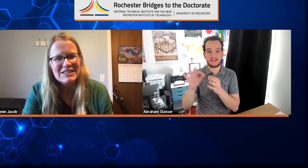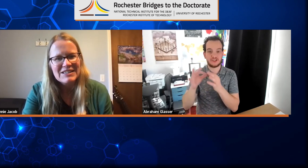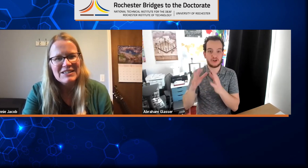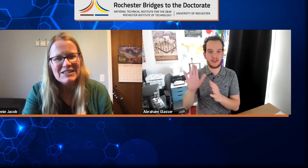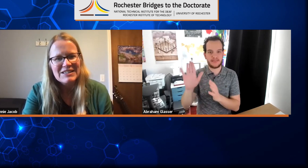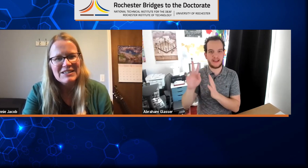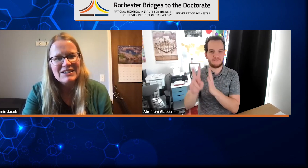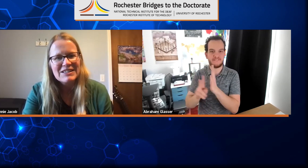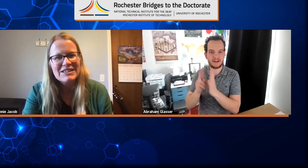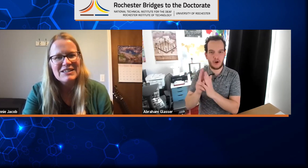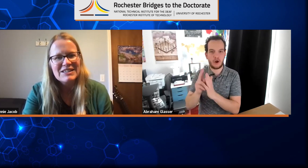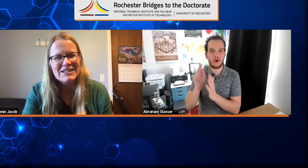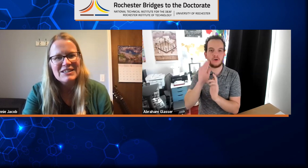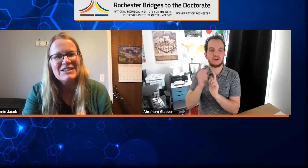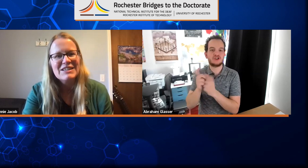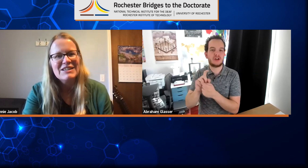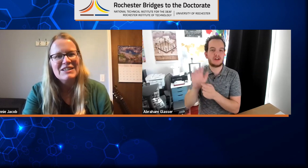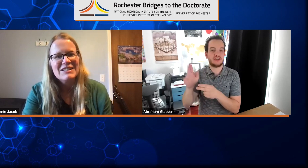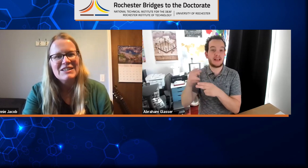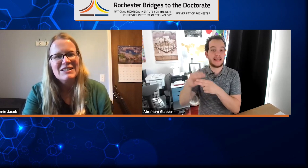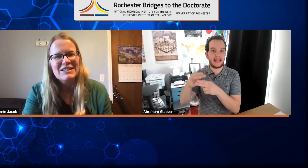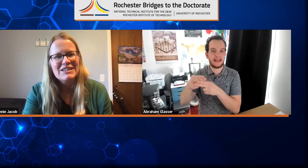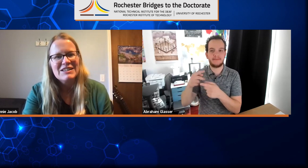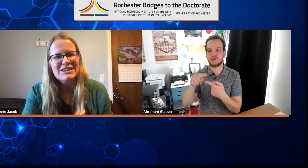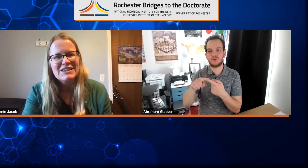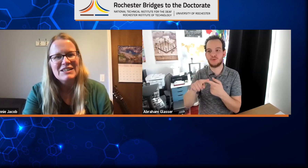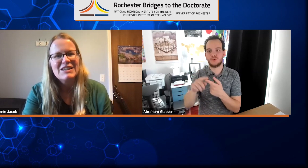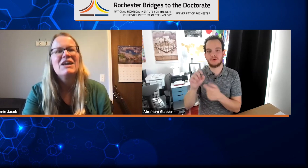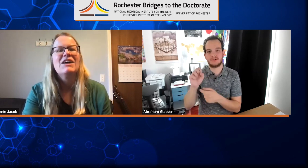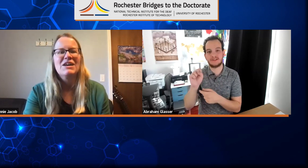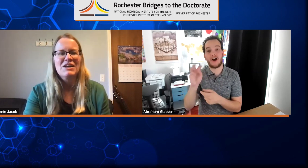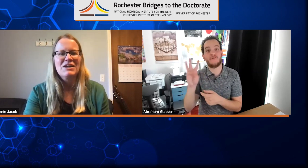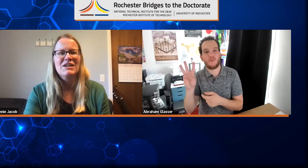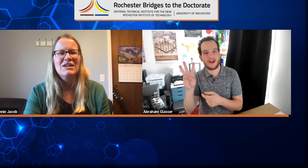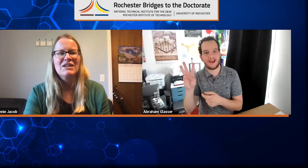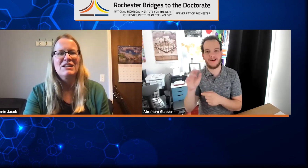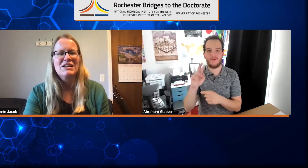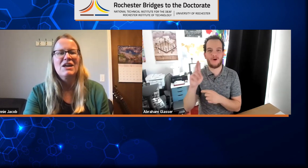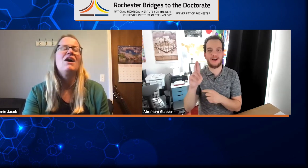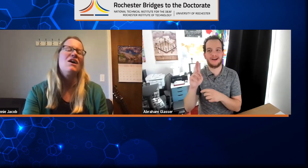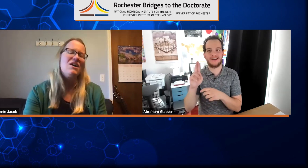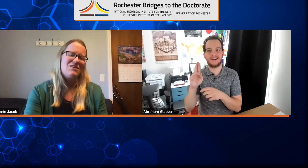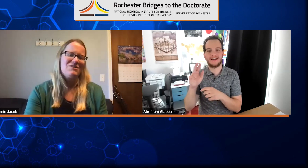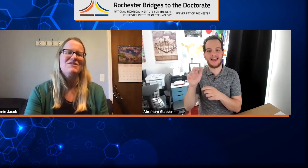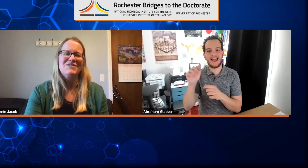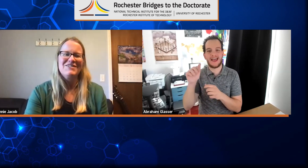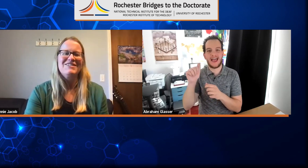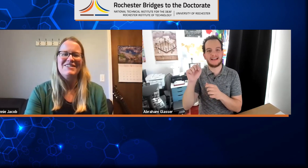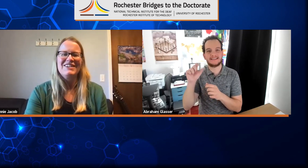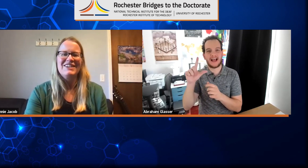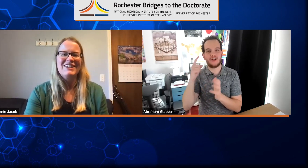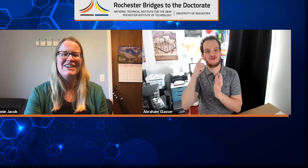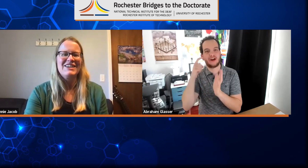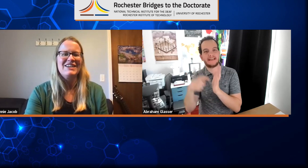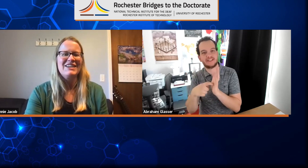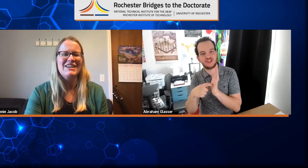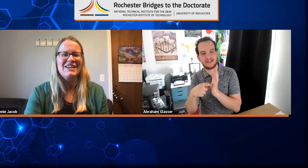In Zoom...the interpreter changed their video name